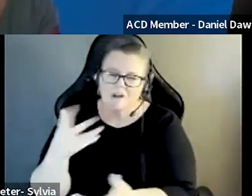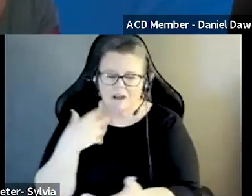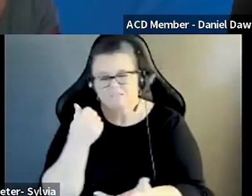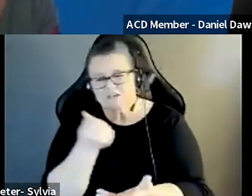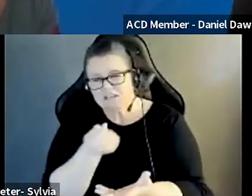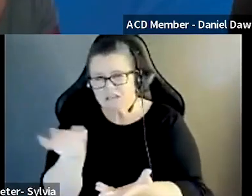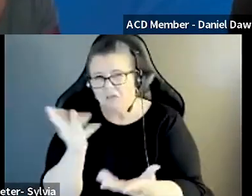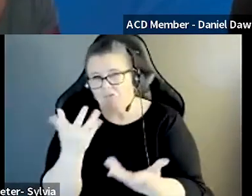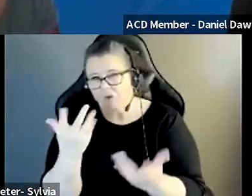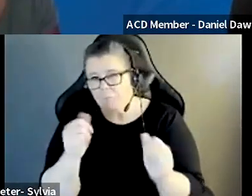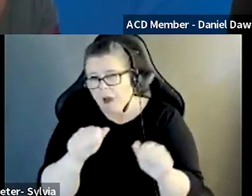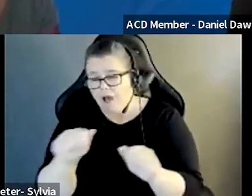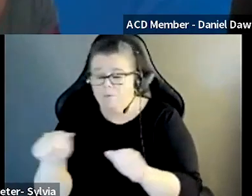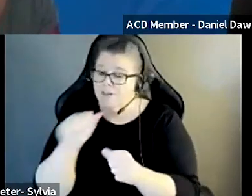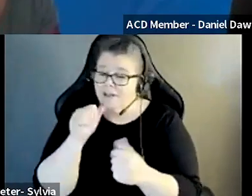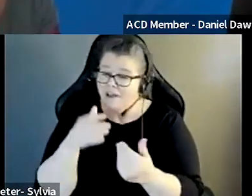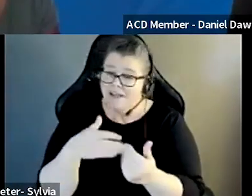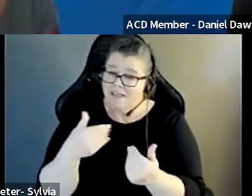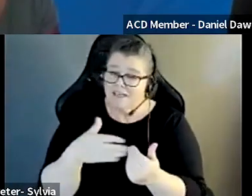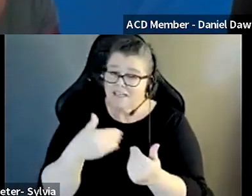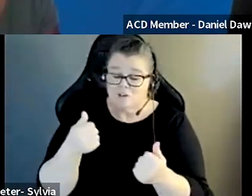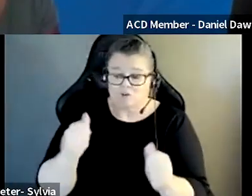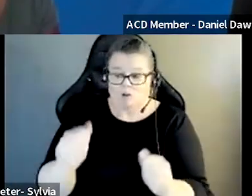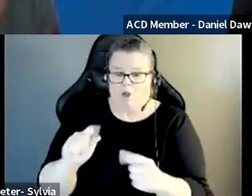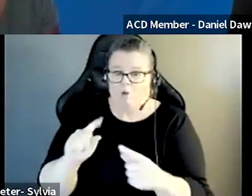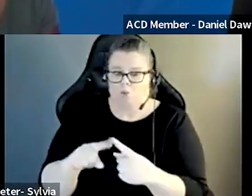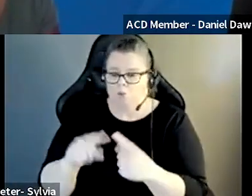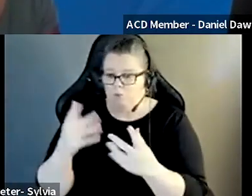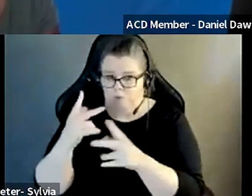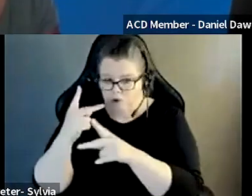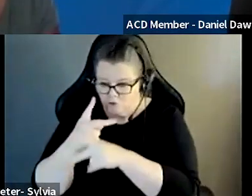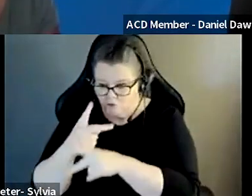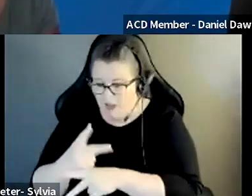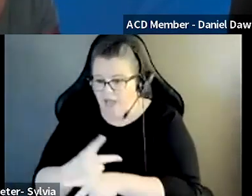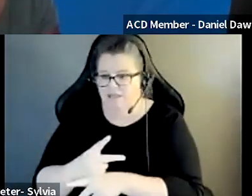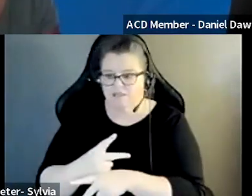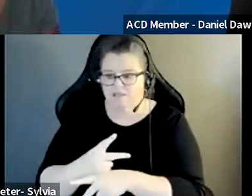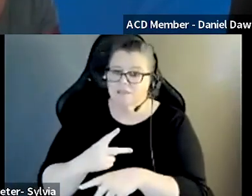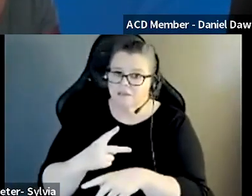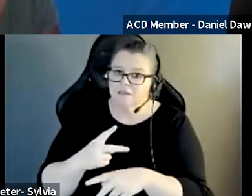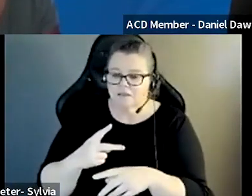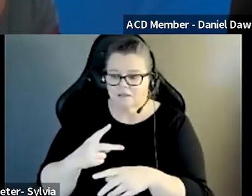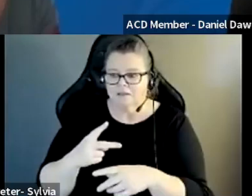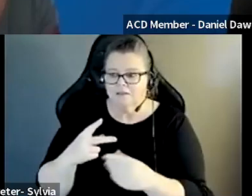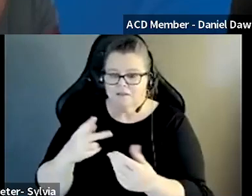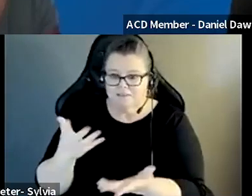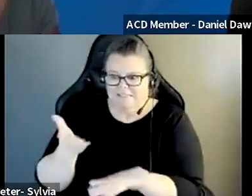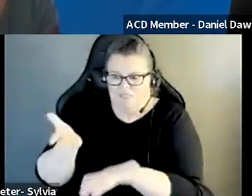It's not an easy thing to try and address as a low-hanging fruit, but it is an important thing because we definitely recognize